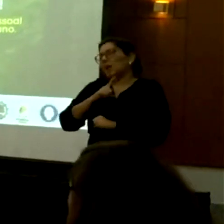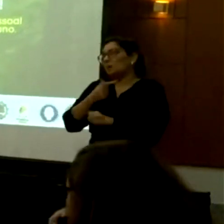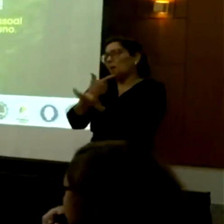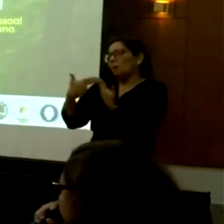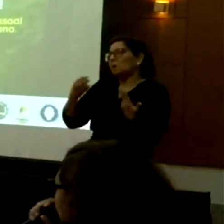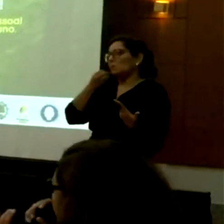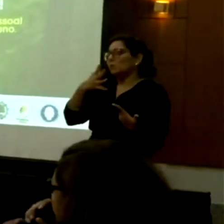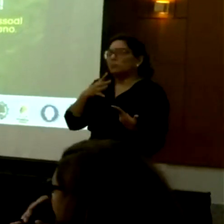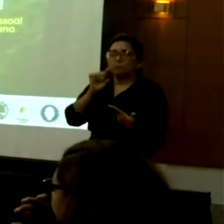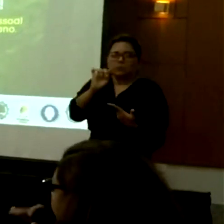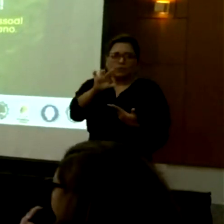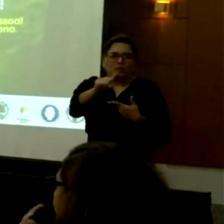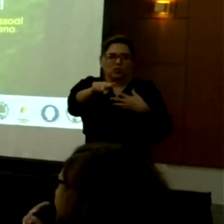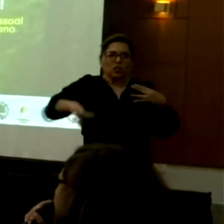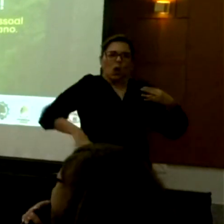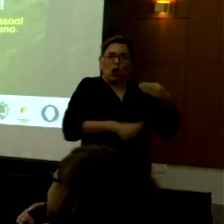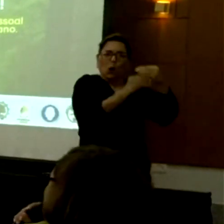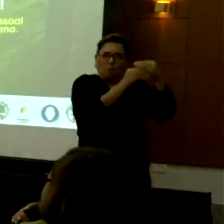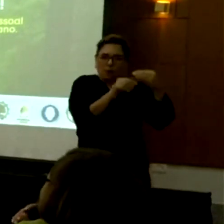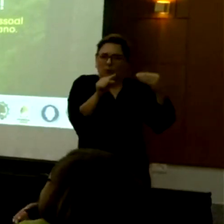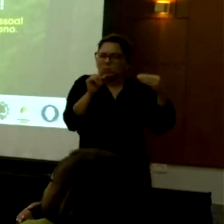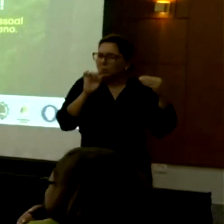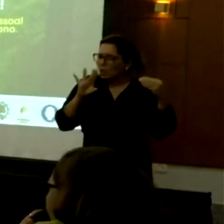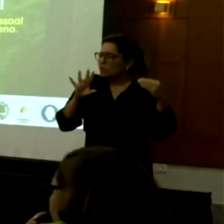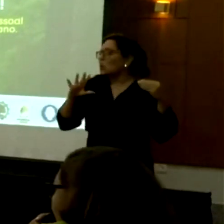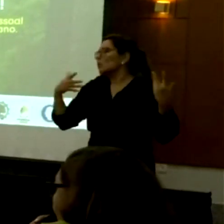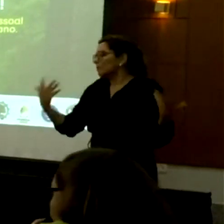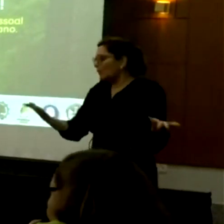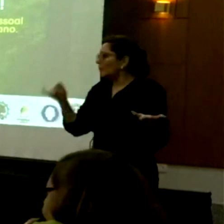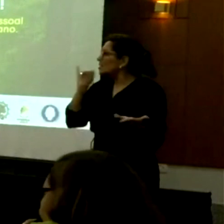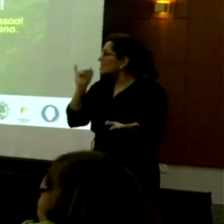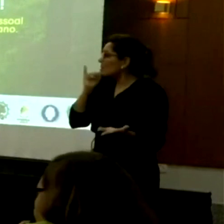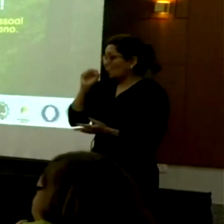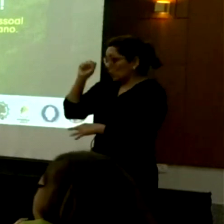just wanted to complement it, so if I plant it today, right,